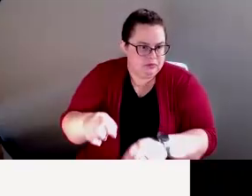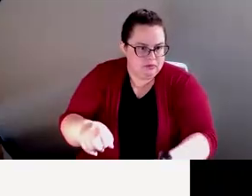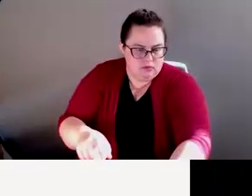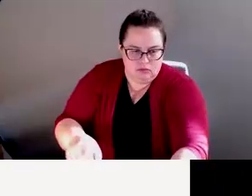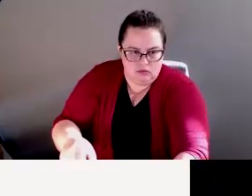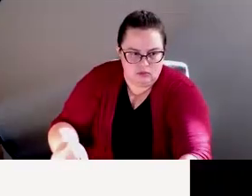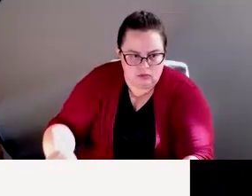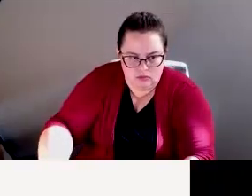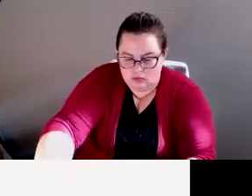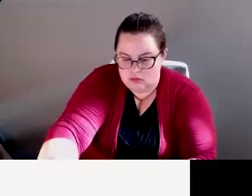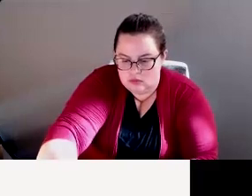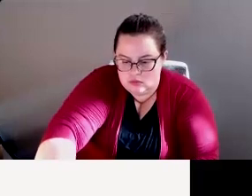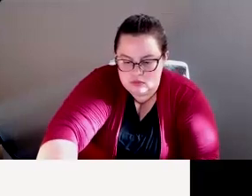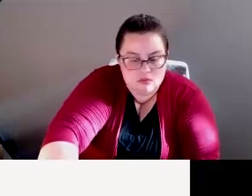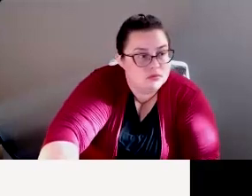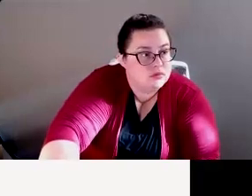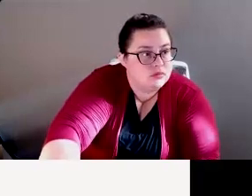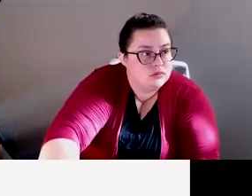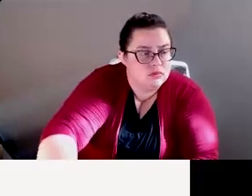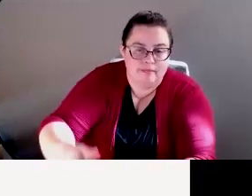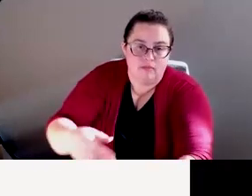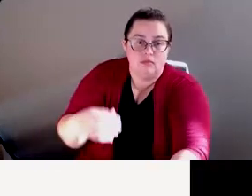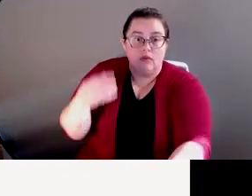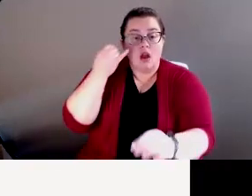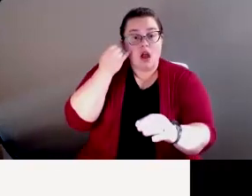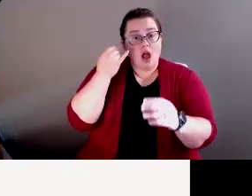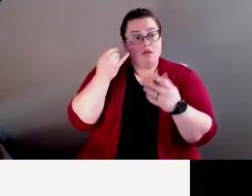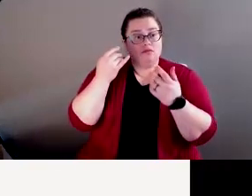to just kind of hear the information for now and then decide later